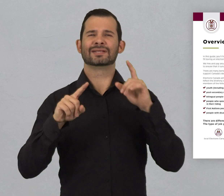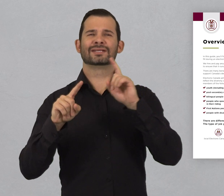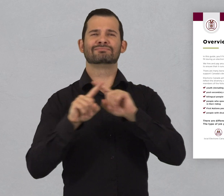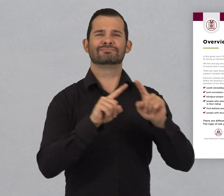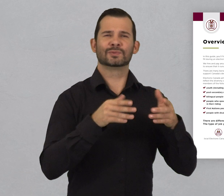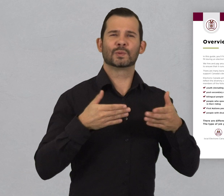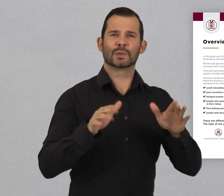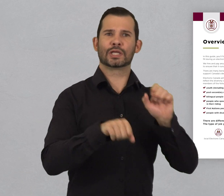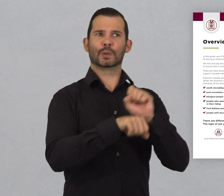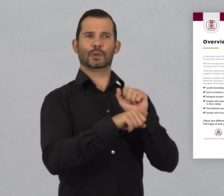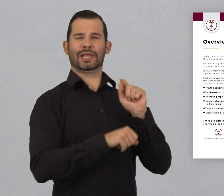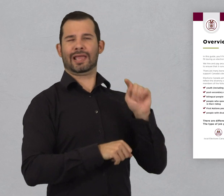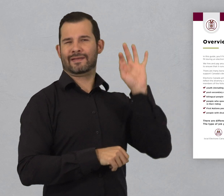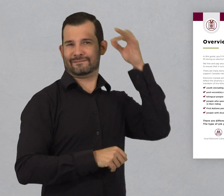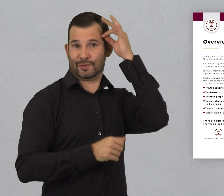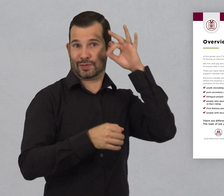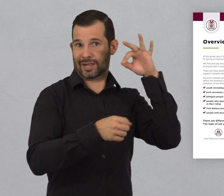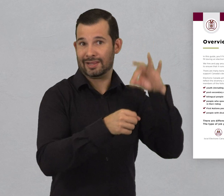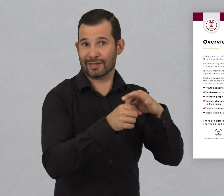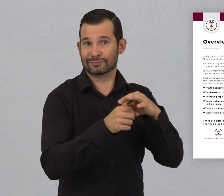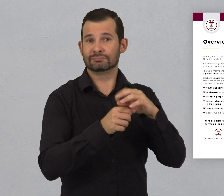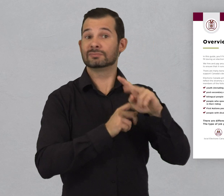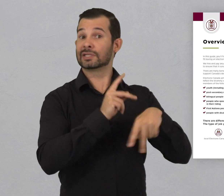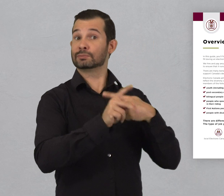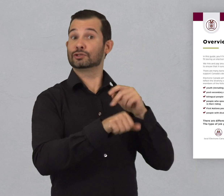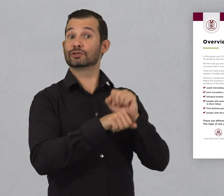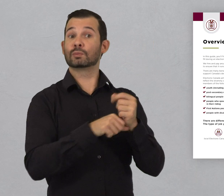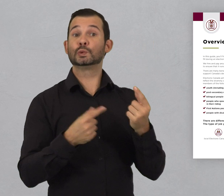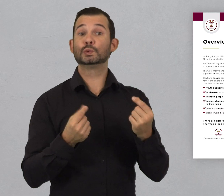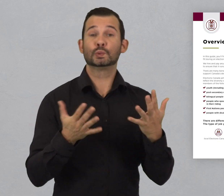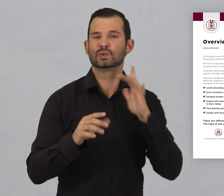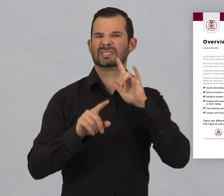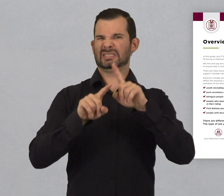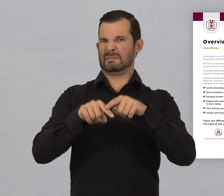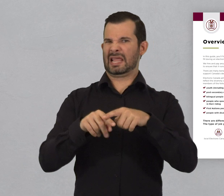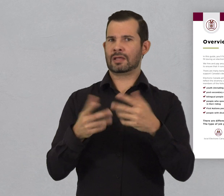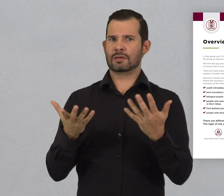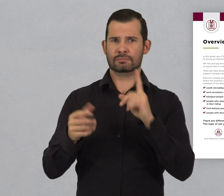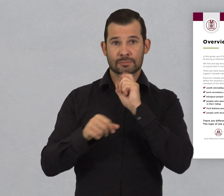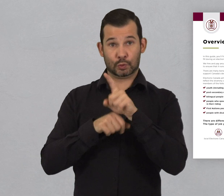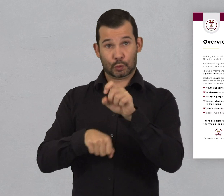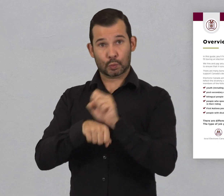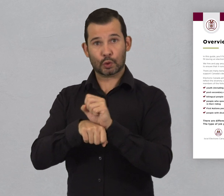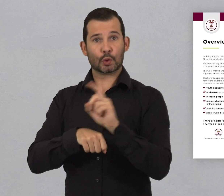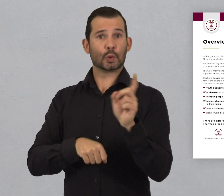at a federal election. The type of job you do depends on whether you’re working at a: